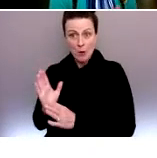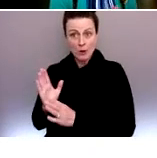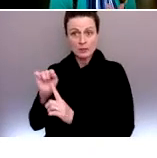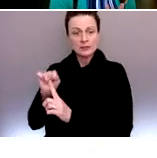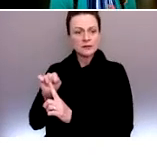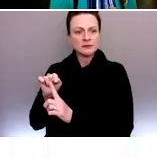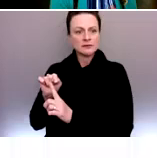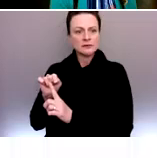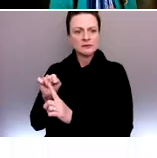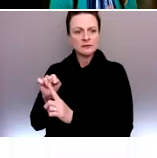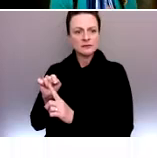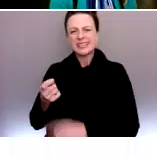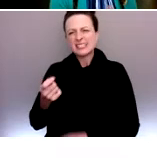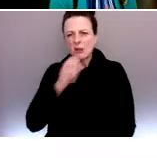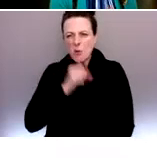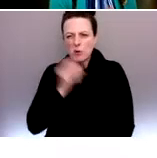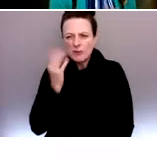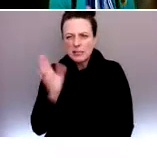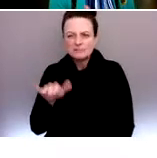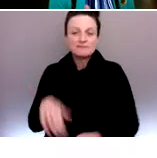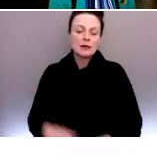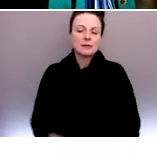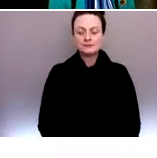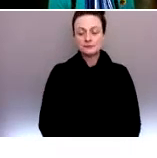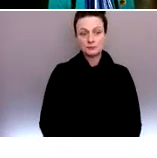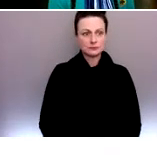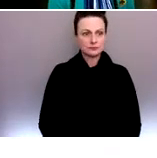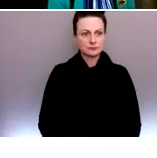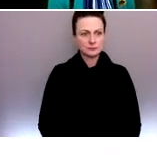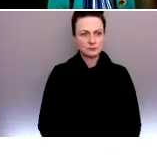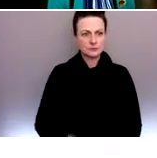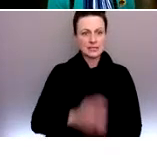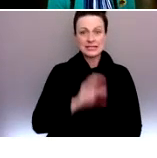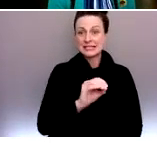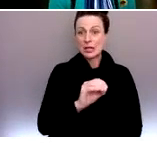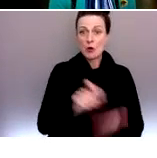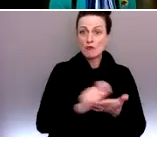this is a little outdated. Zero write-offs and zero past due, and that still continues today.